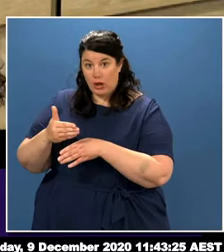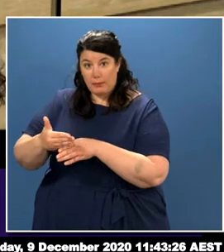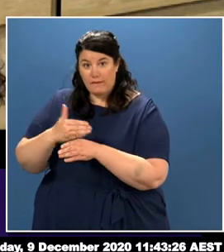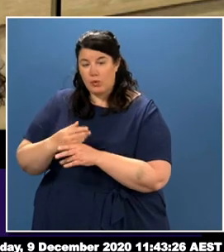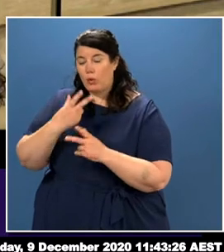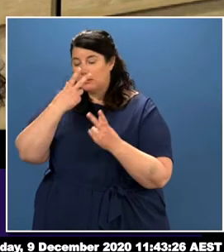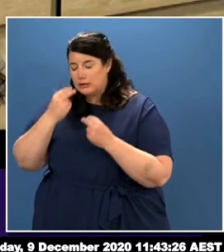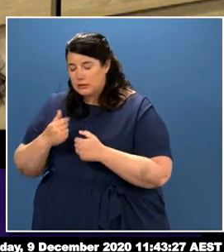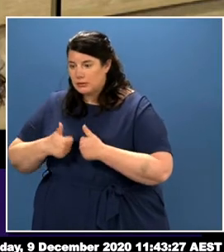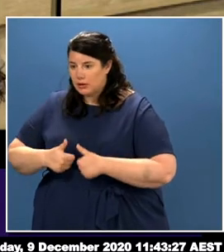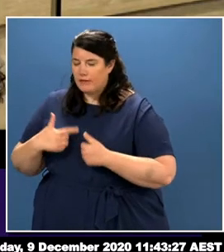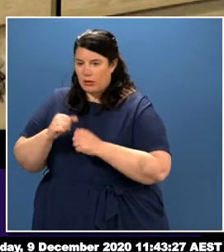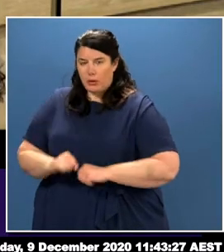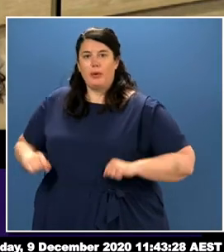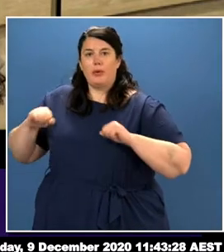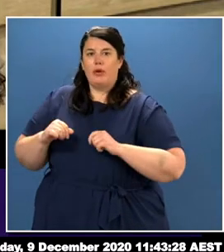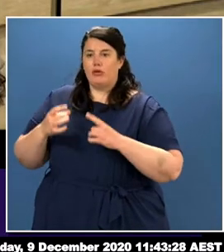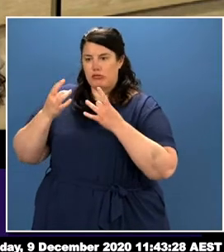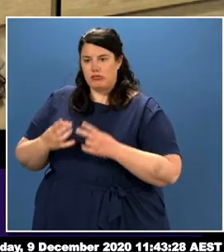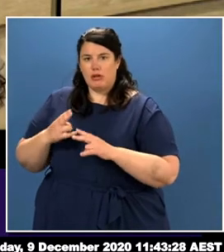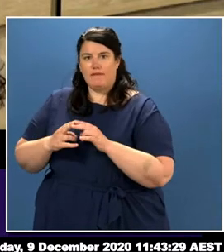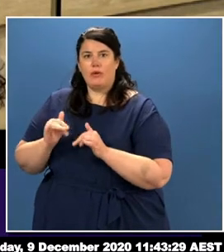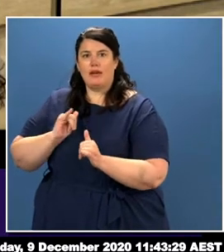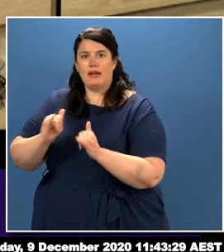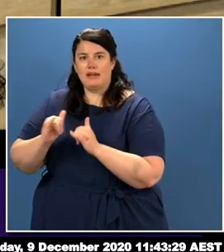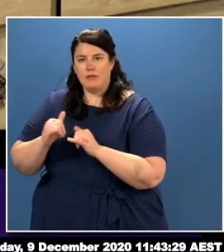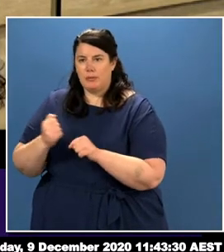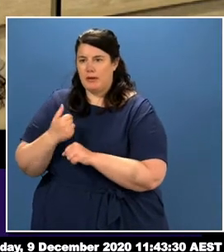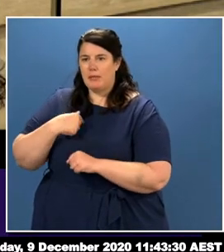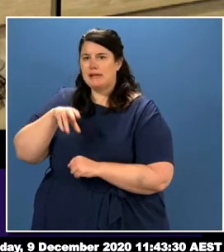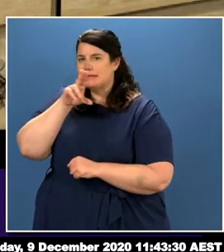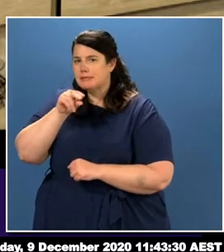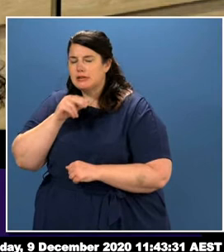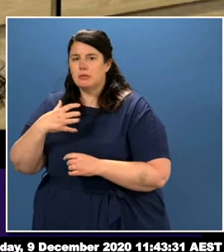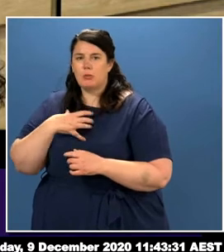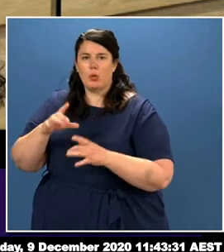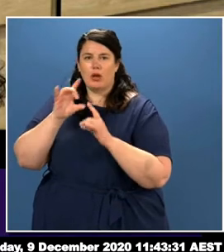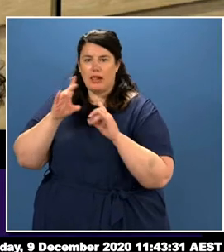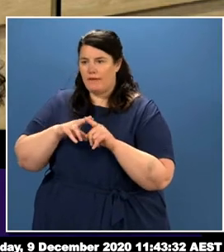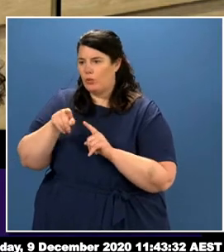will affect the speech is very important to me.